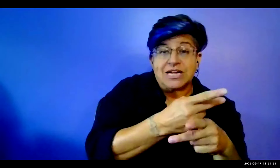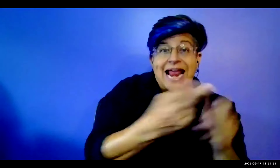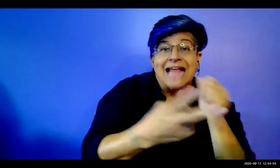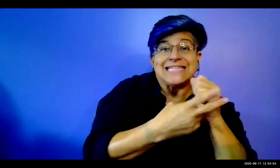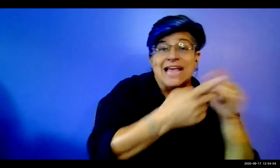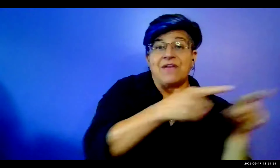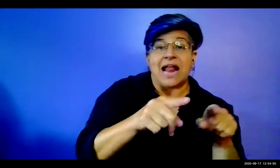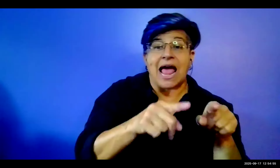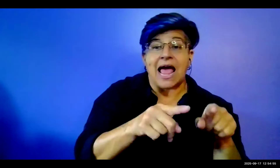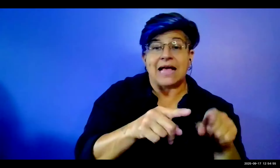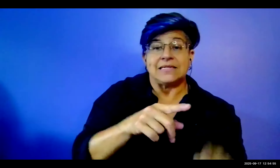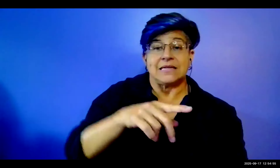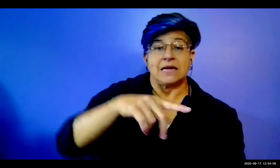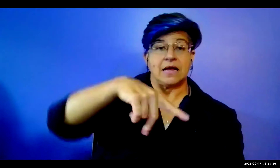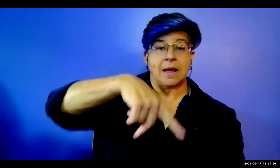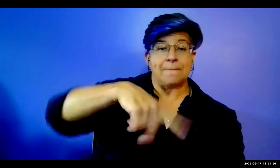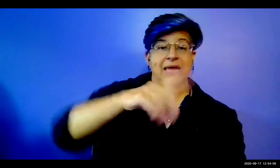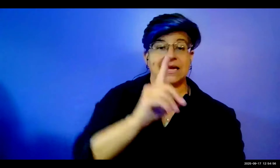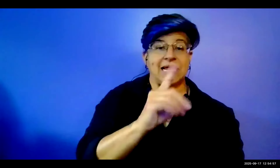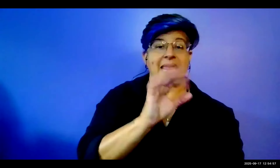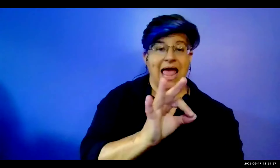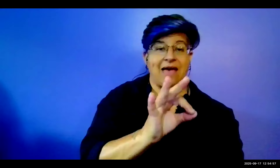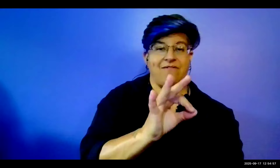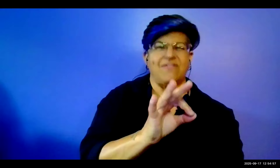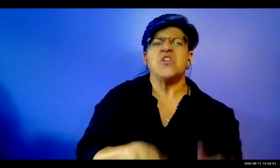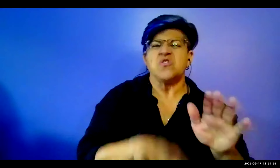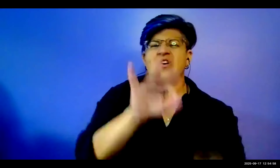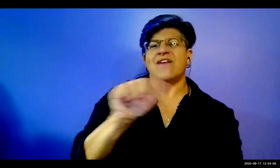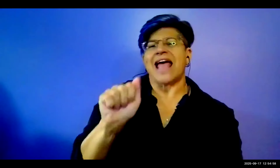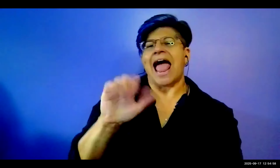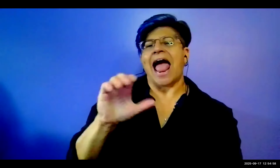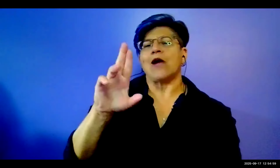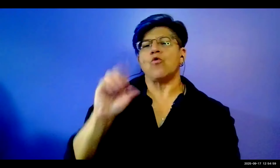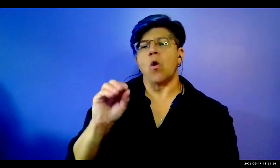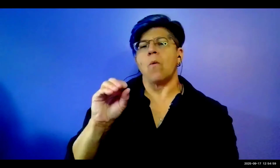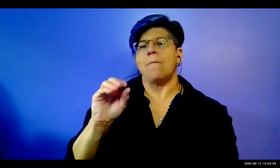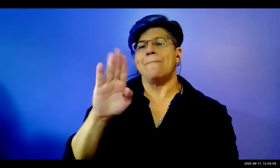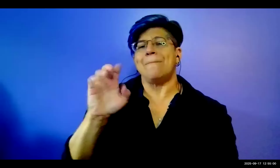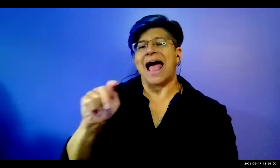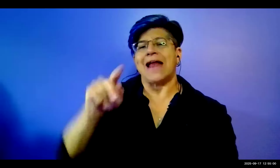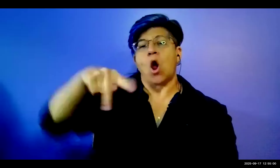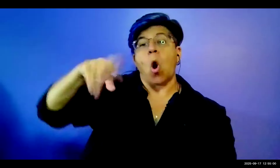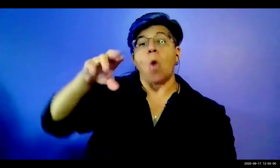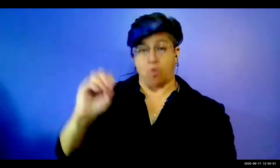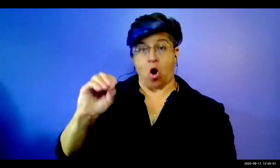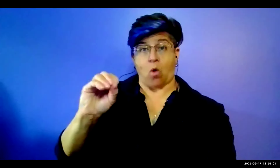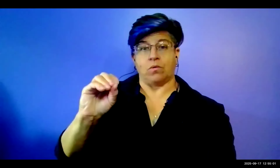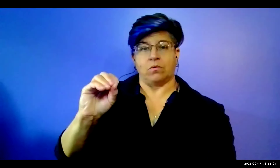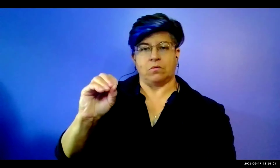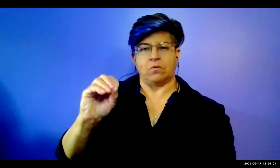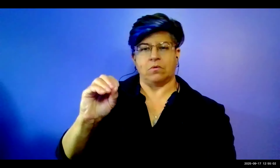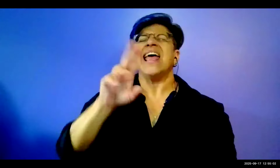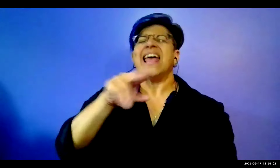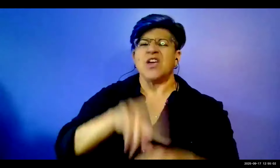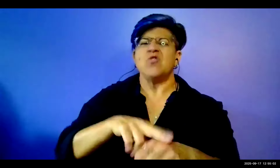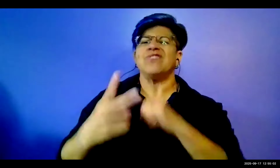Pdf, which is mostly found in Acrobat Pro versions. Uh, it will usually keep all the tags along, but.